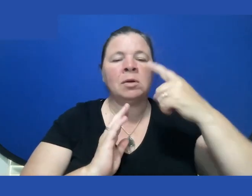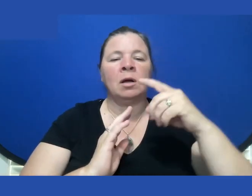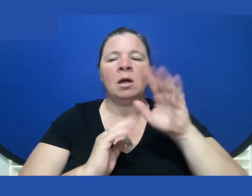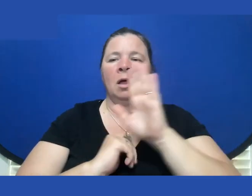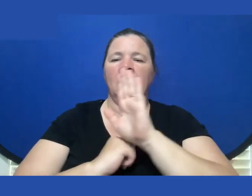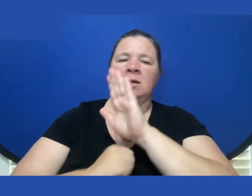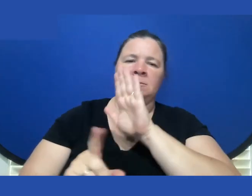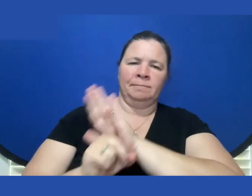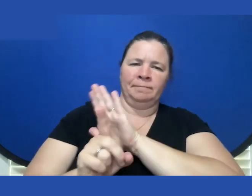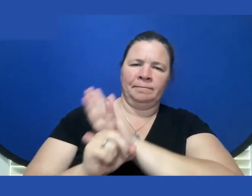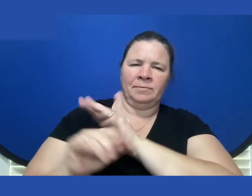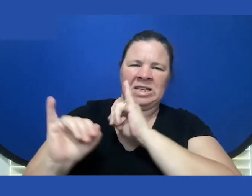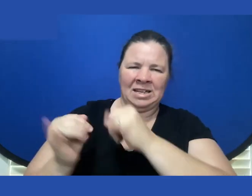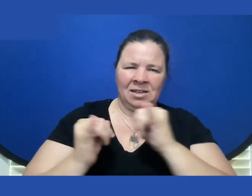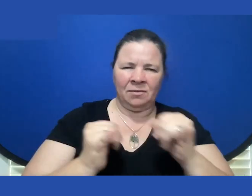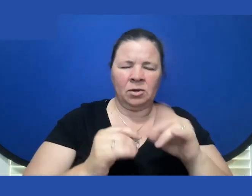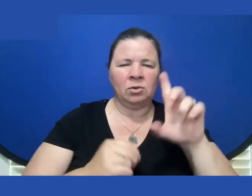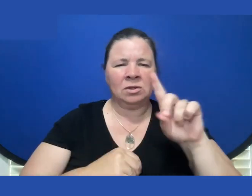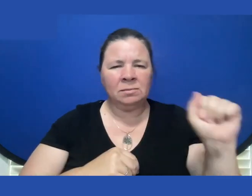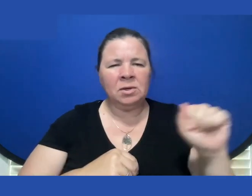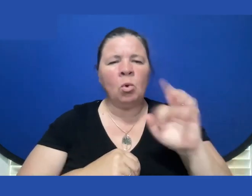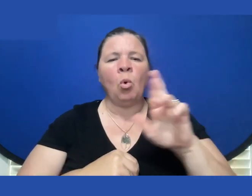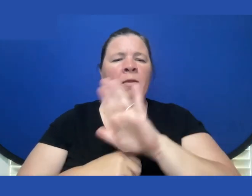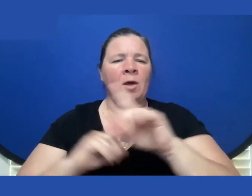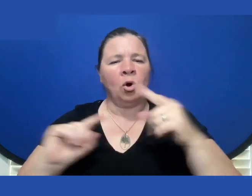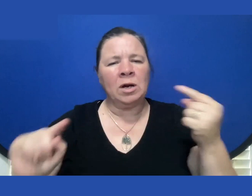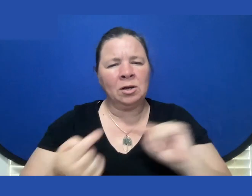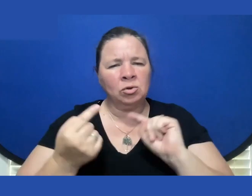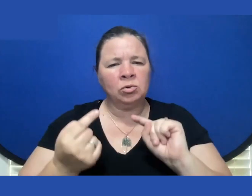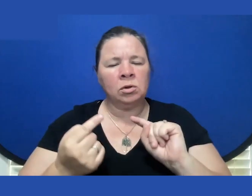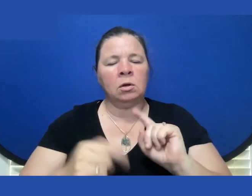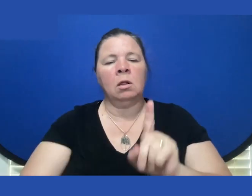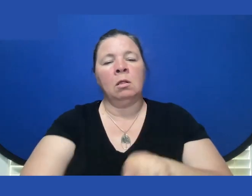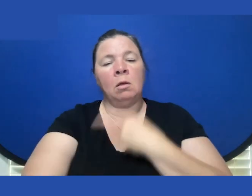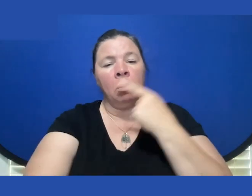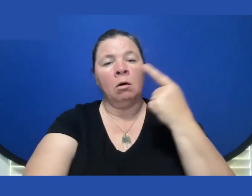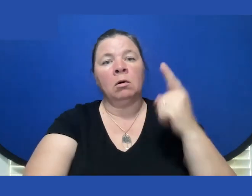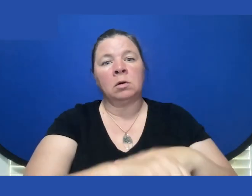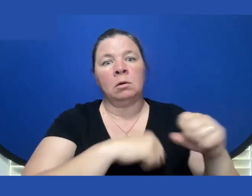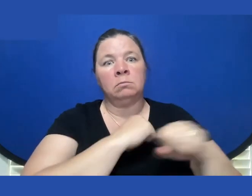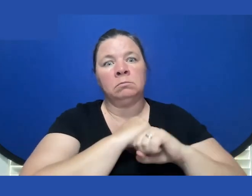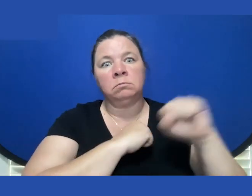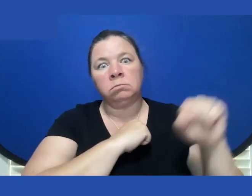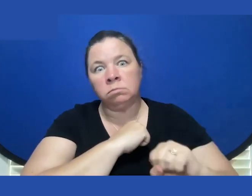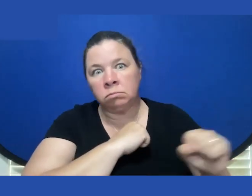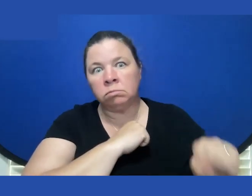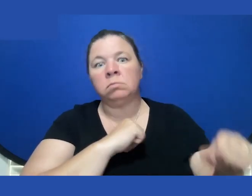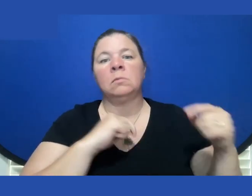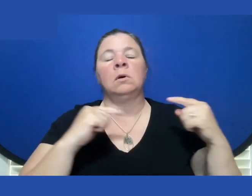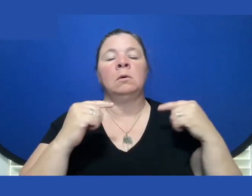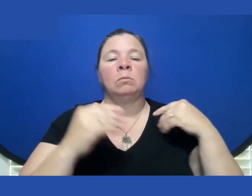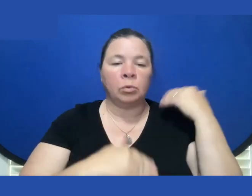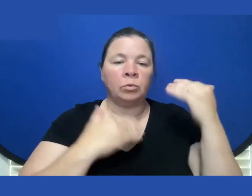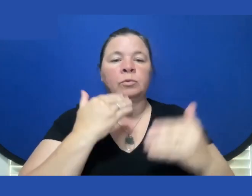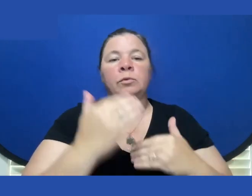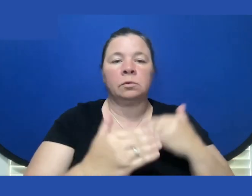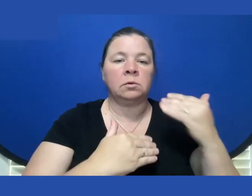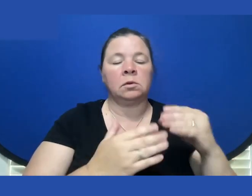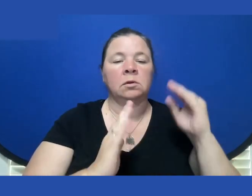or the state of the injury. Right. - And that takes quite a while because it is a process. There's multiple file reviews,